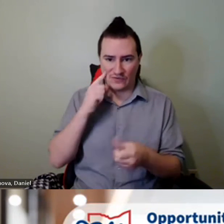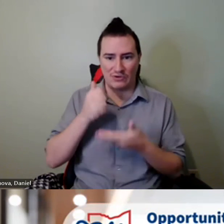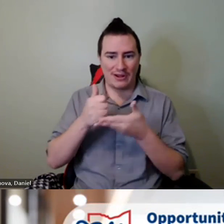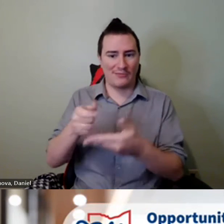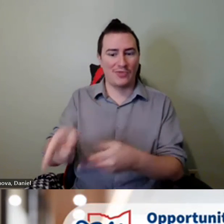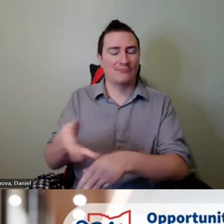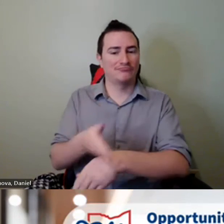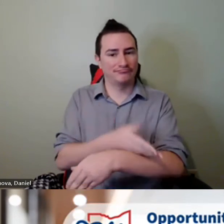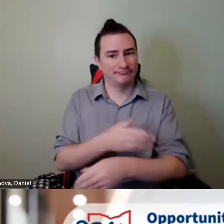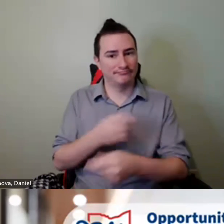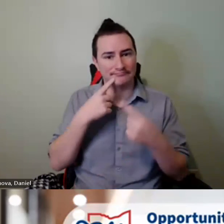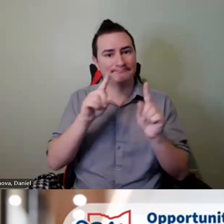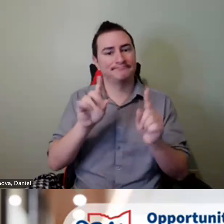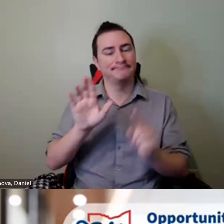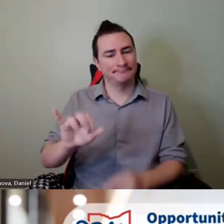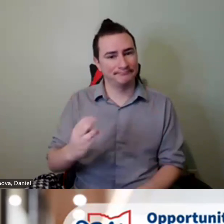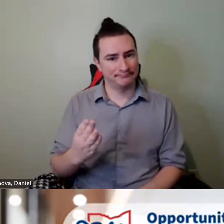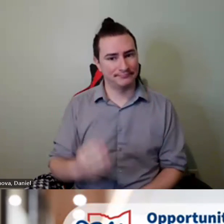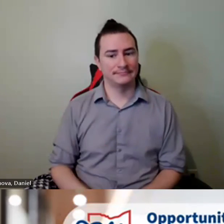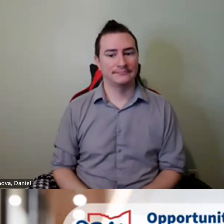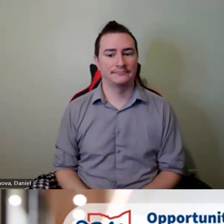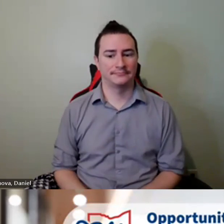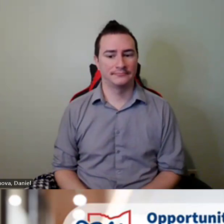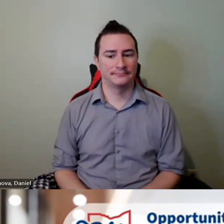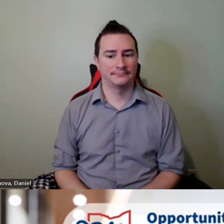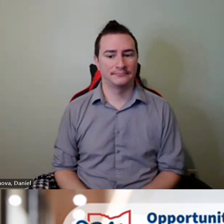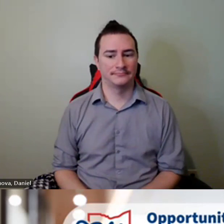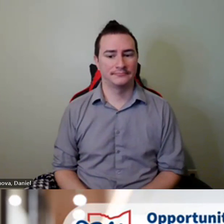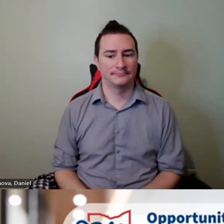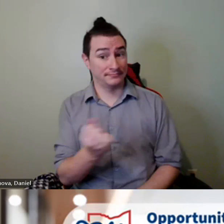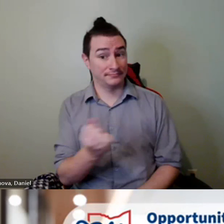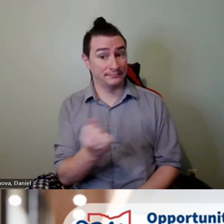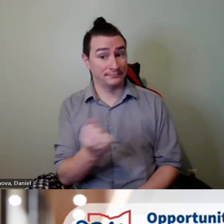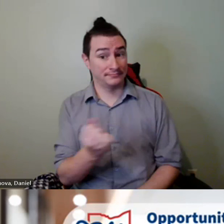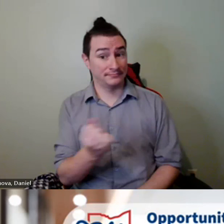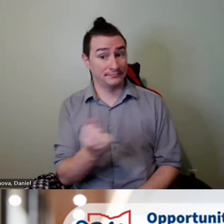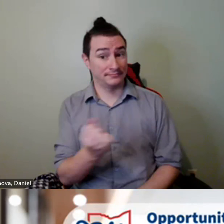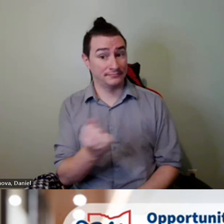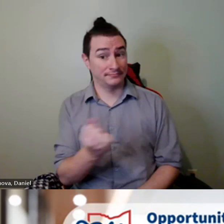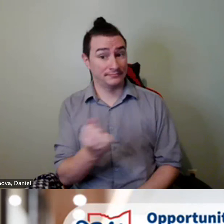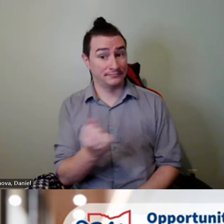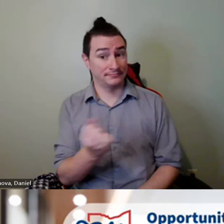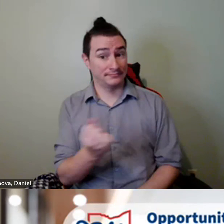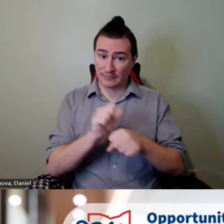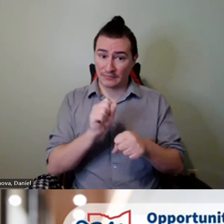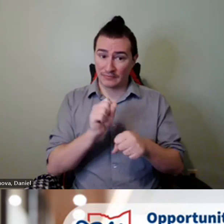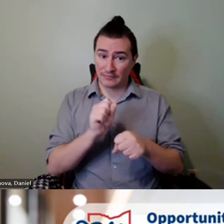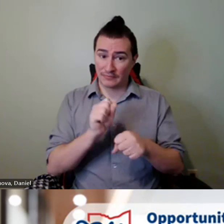Some other ideas are again through your employee resource groups to just address the accessibility barriers that